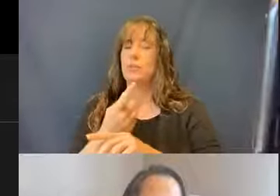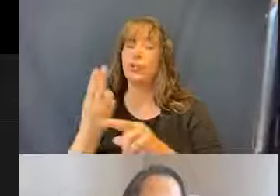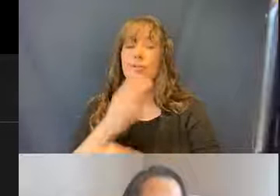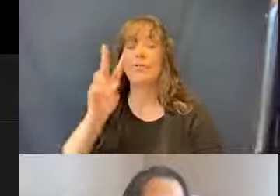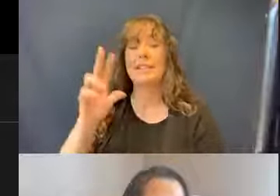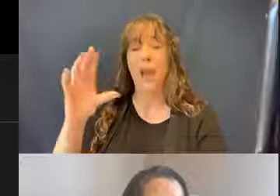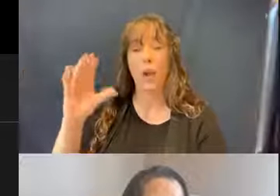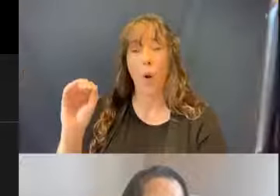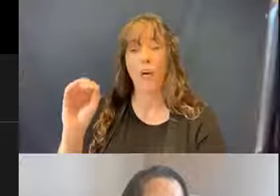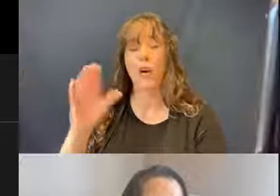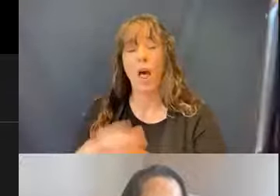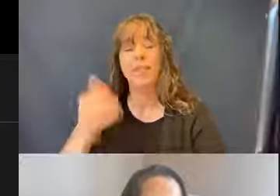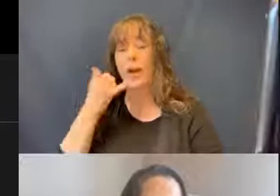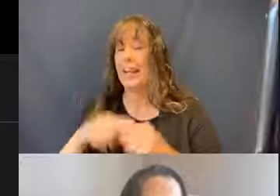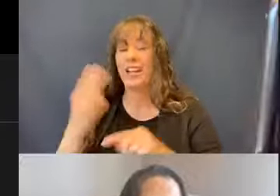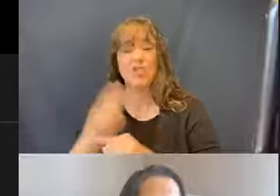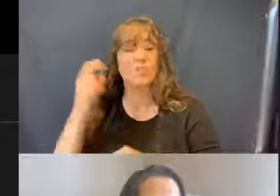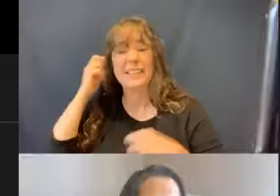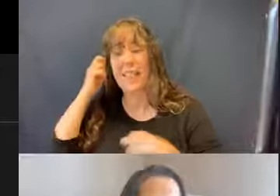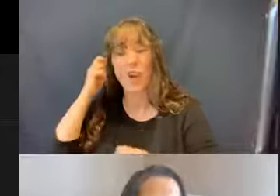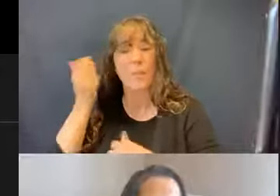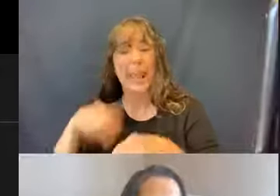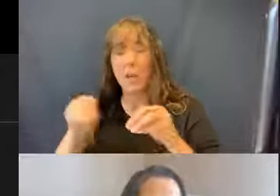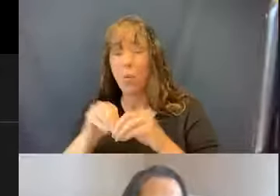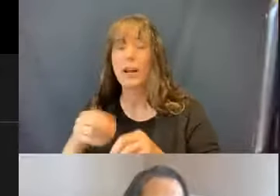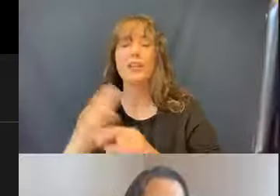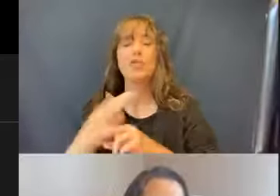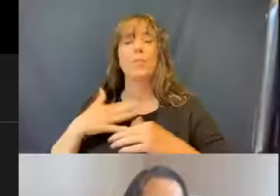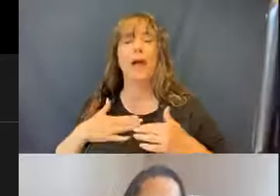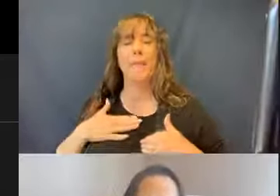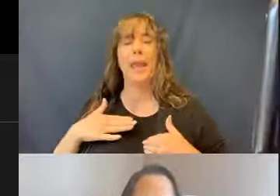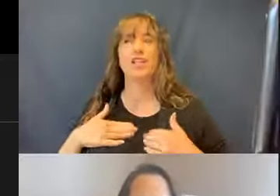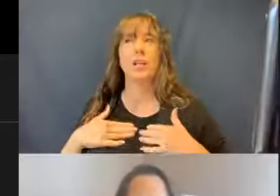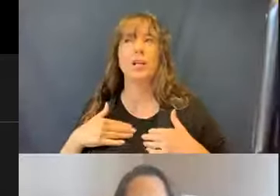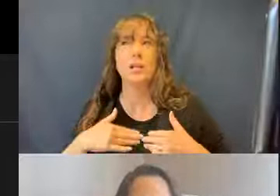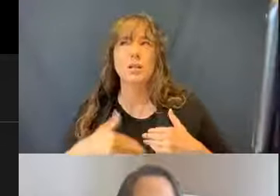my stethoscope anymore. I had to use palpation to assess heart function. Sometimes I would